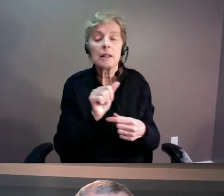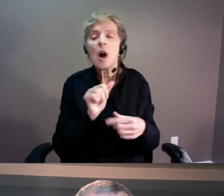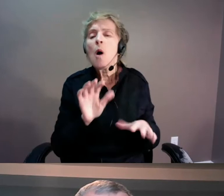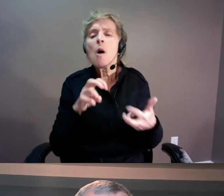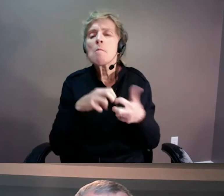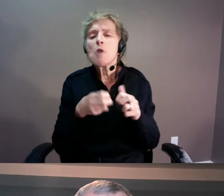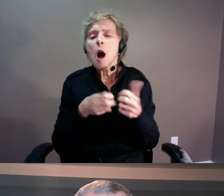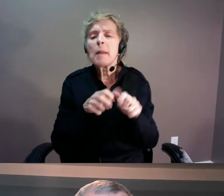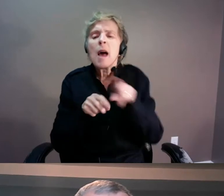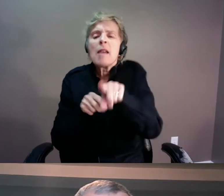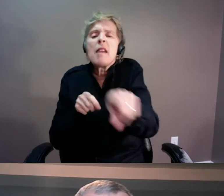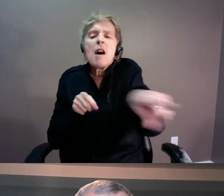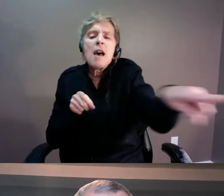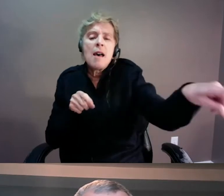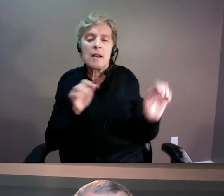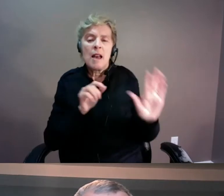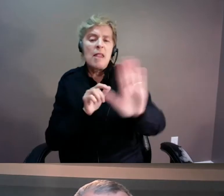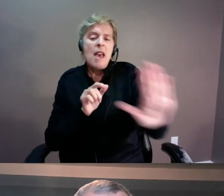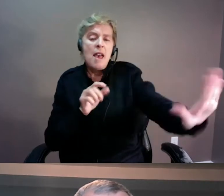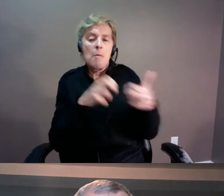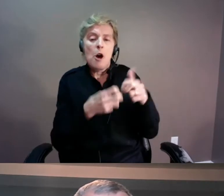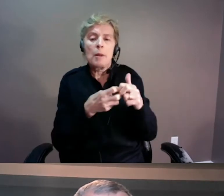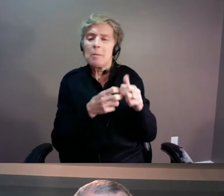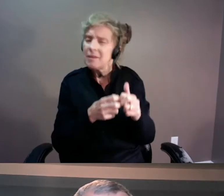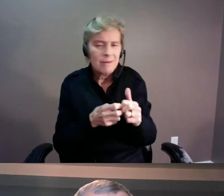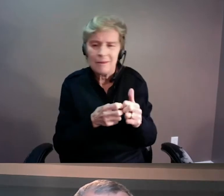we're dealing with the problems that either do affect ourselves very directly as